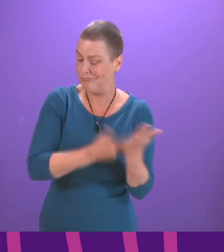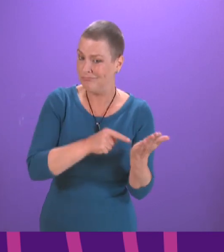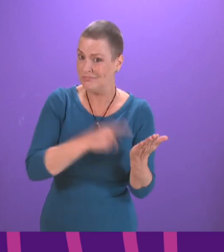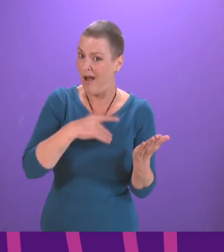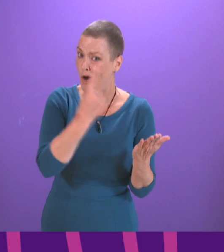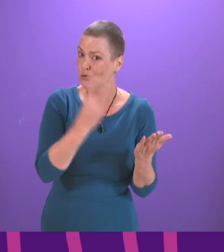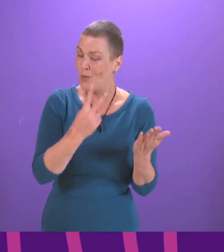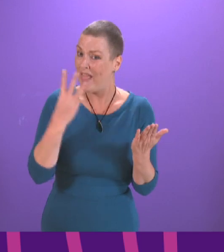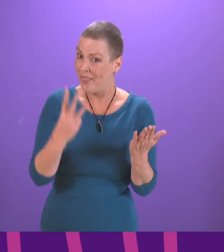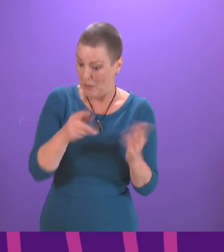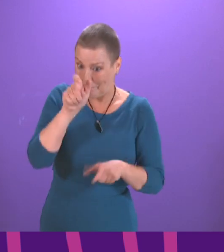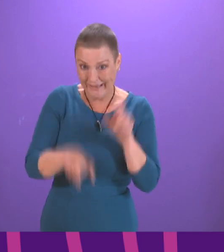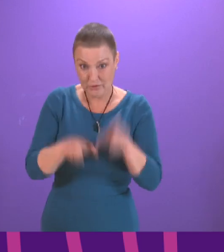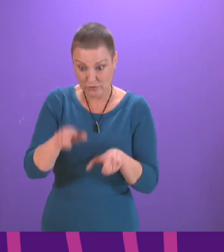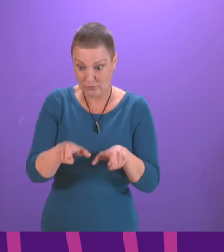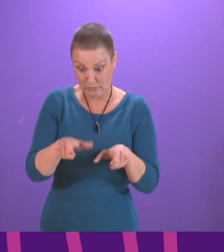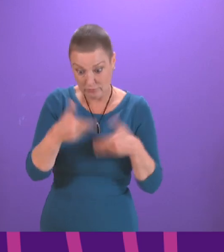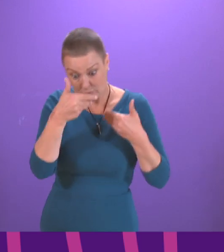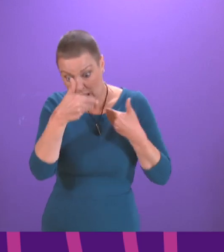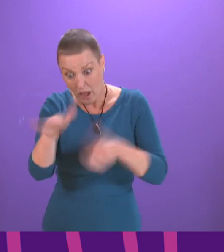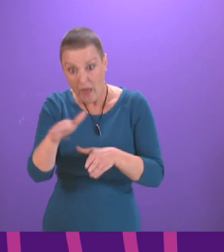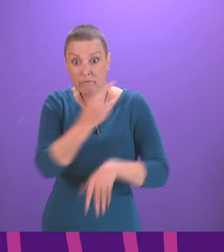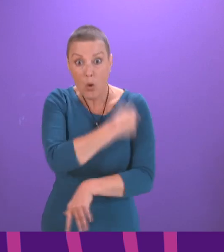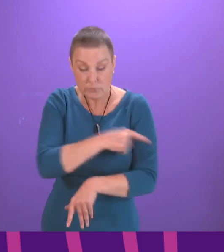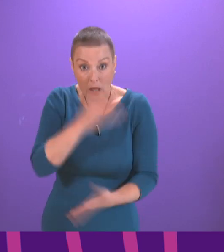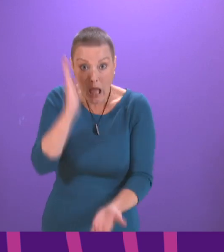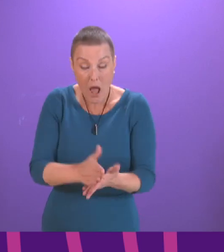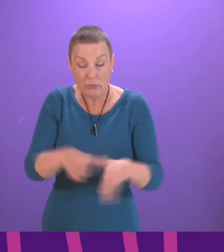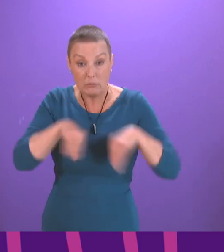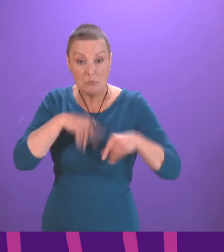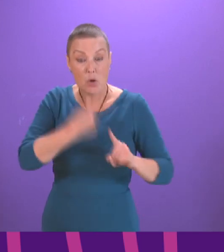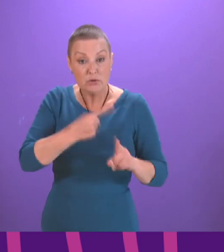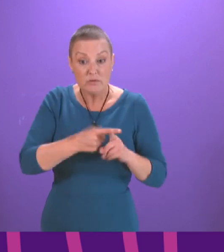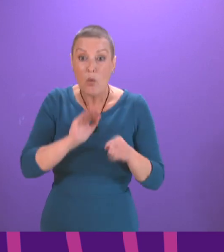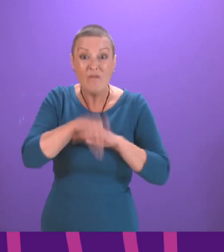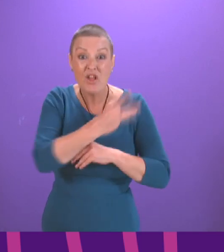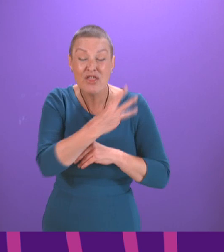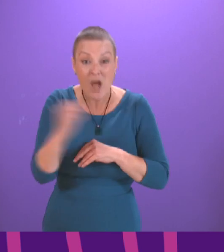patients were discharged from hospital after testing positive; that over 300 patients who